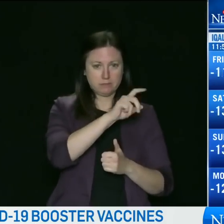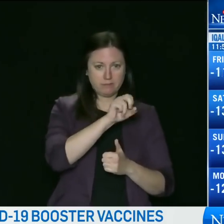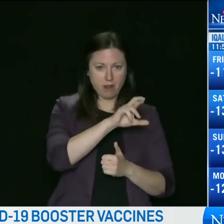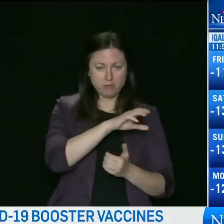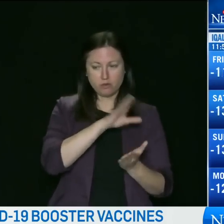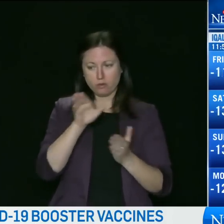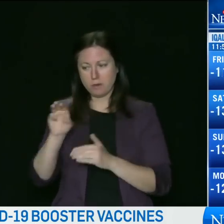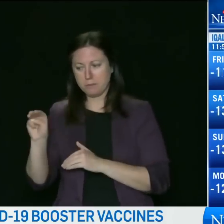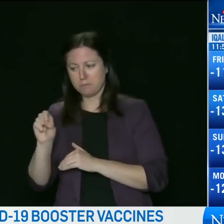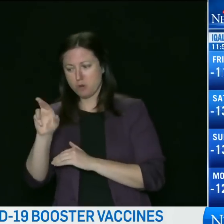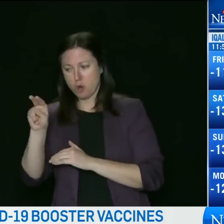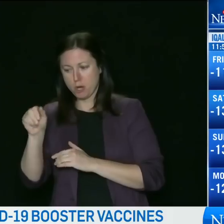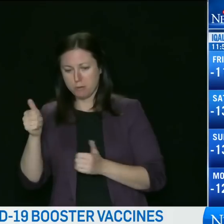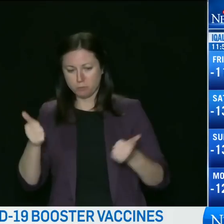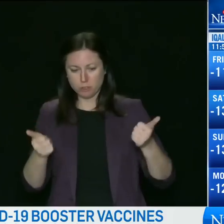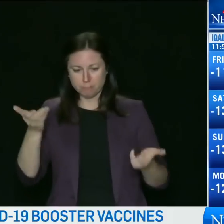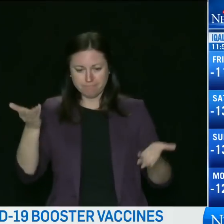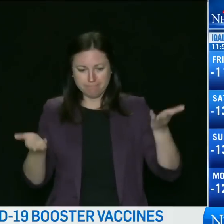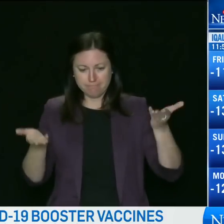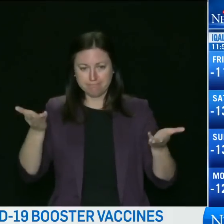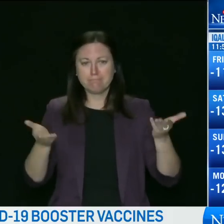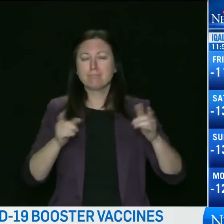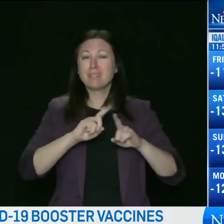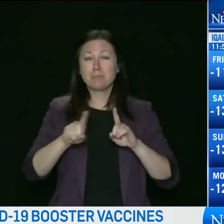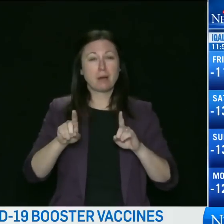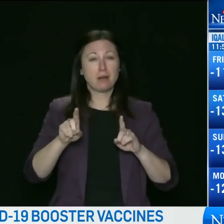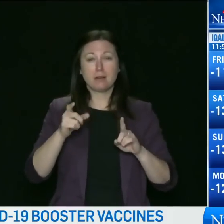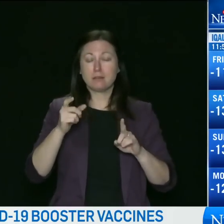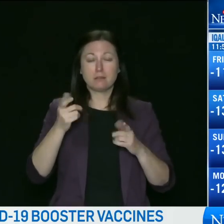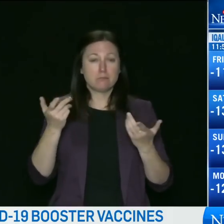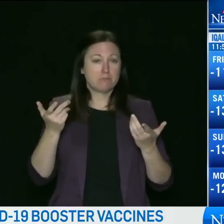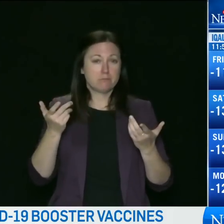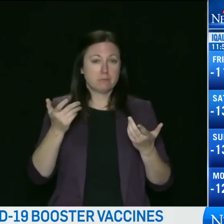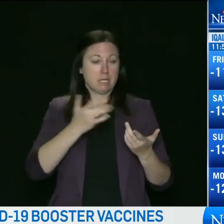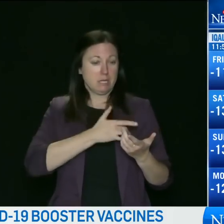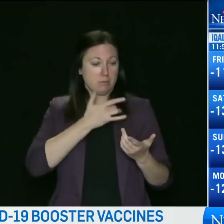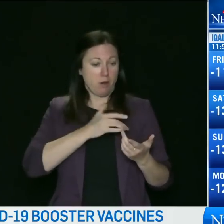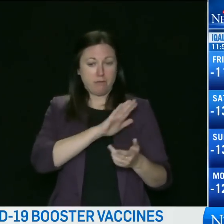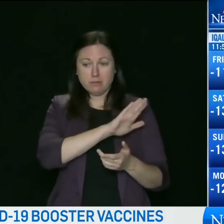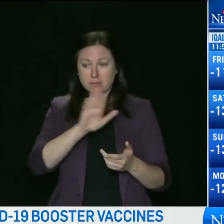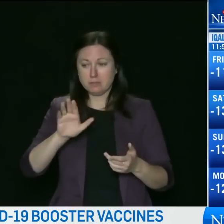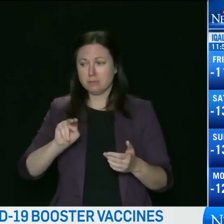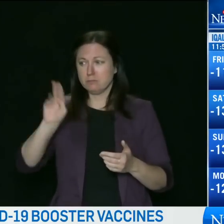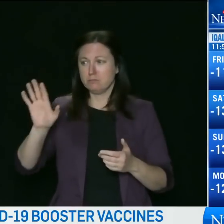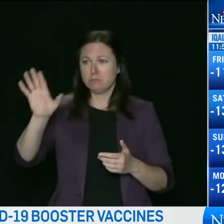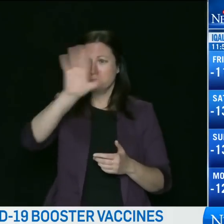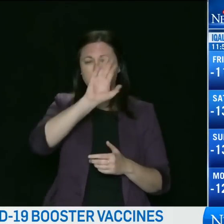THE COST/BENEFIT ANALYSIS OF THE PFIZER VACCINE VERSUS THE MODERNA VACCINE; HOWEVER, AT THE